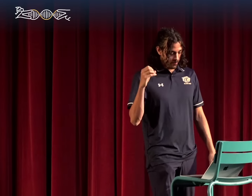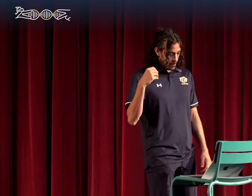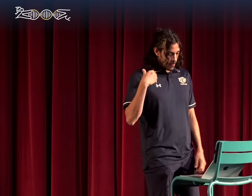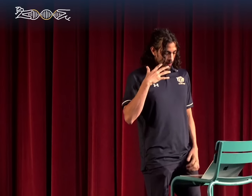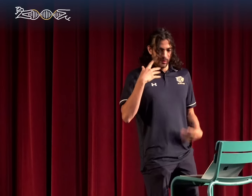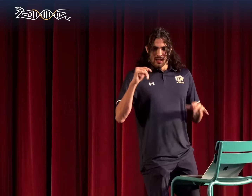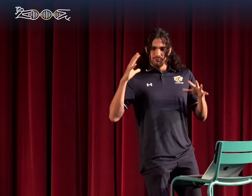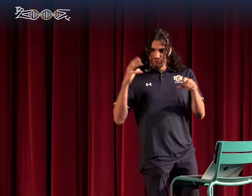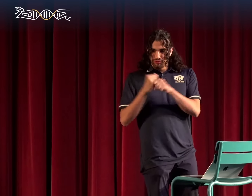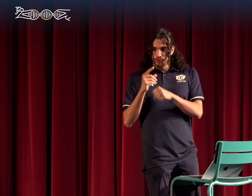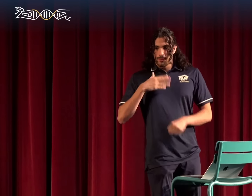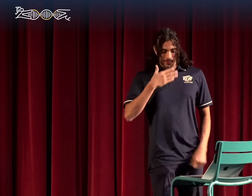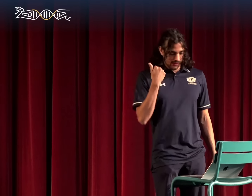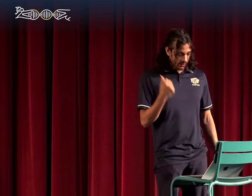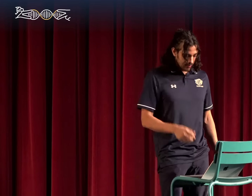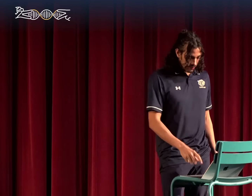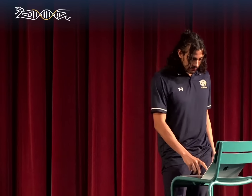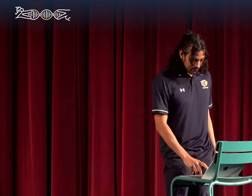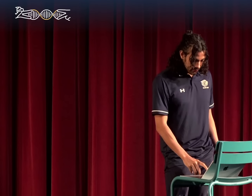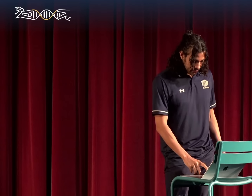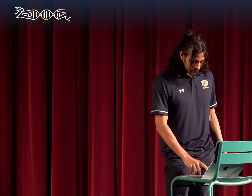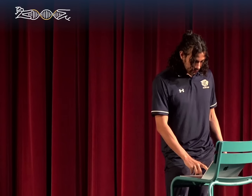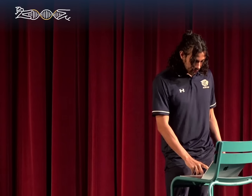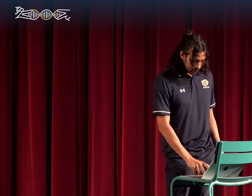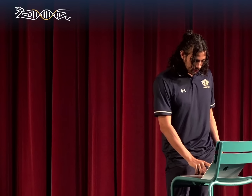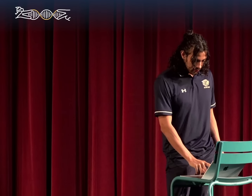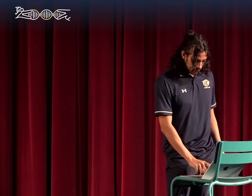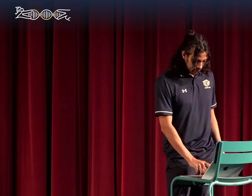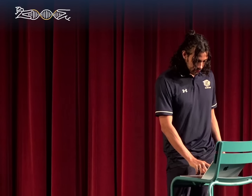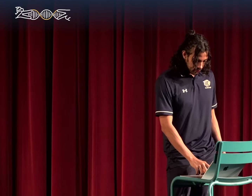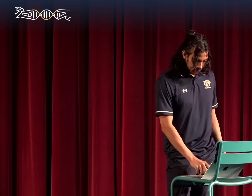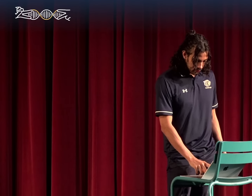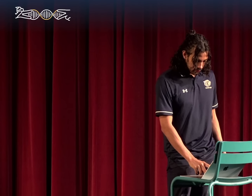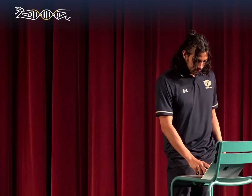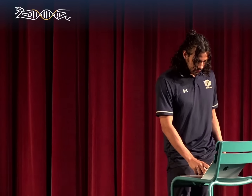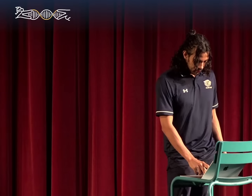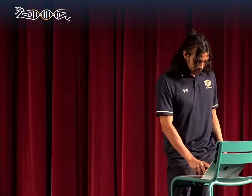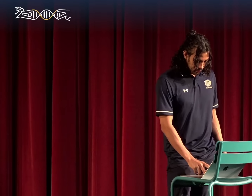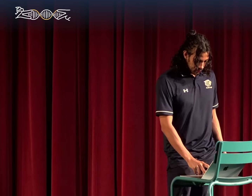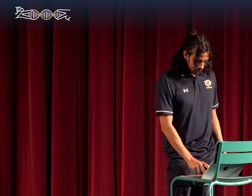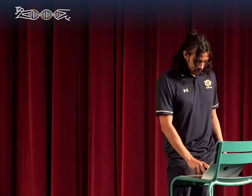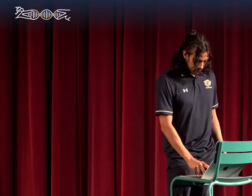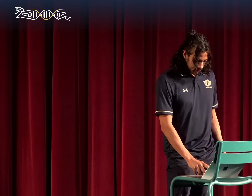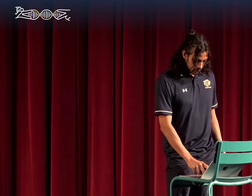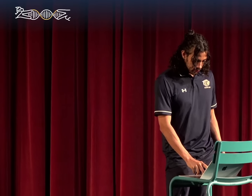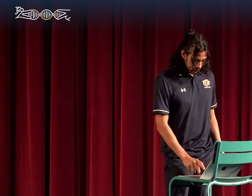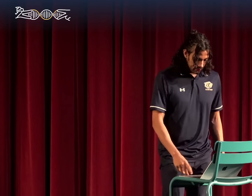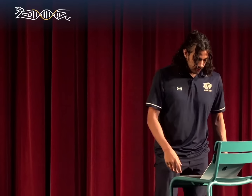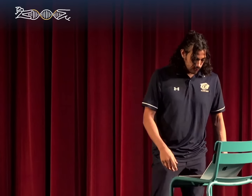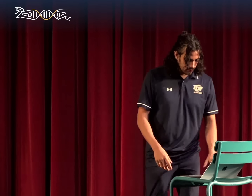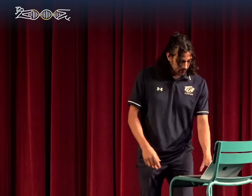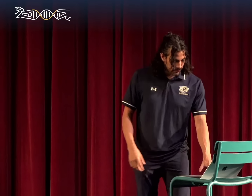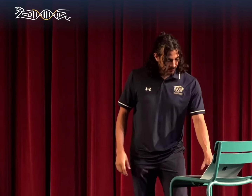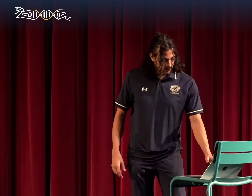Tougher to condense to one minute I'm going to try my best. Okay.